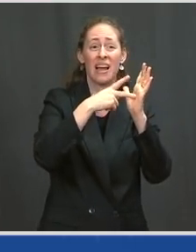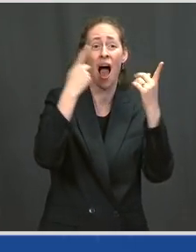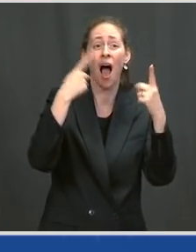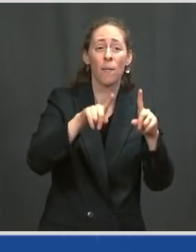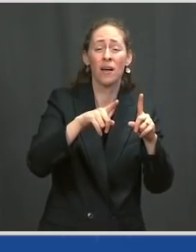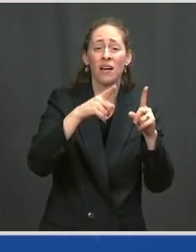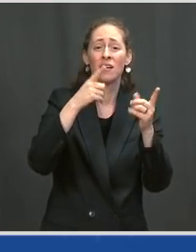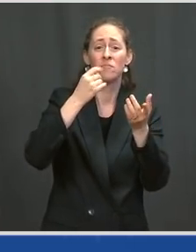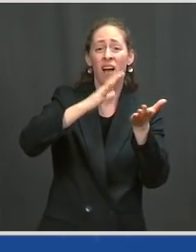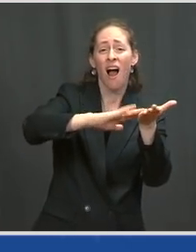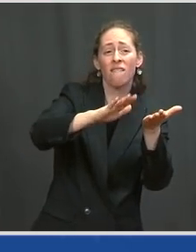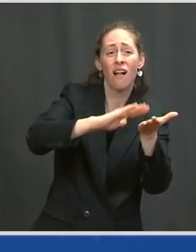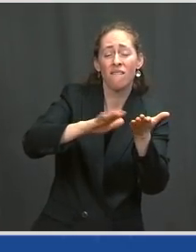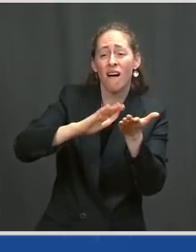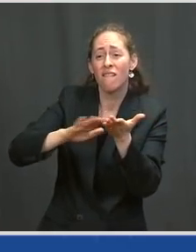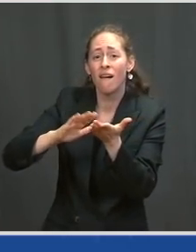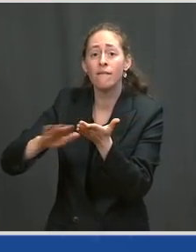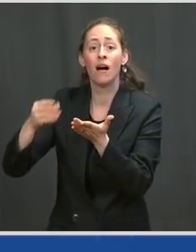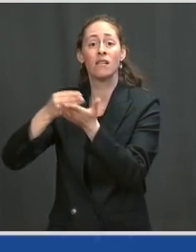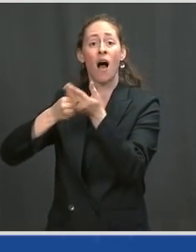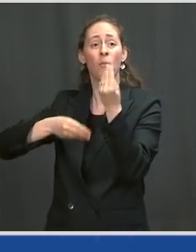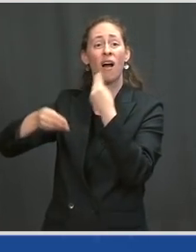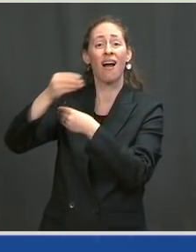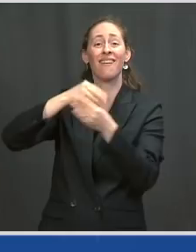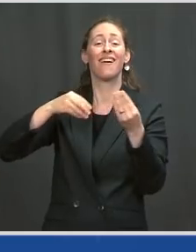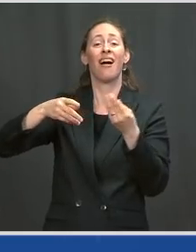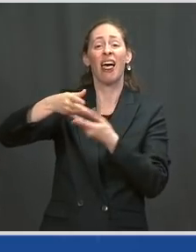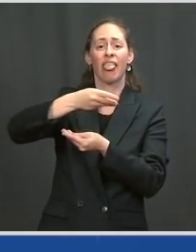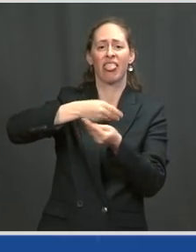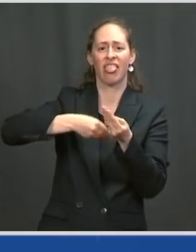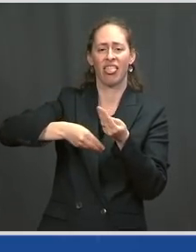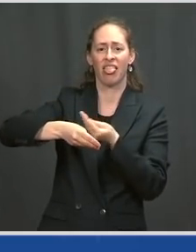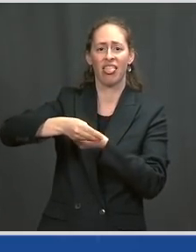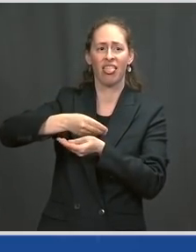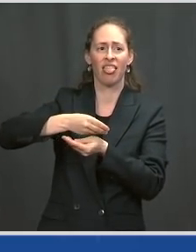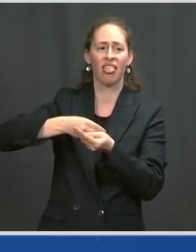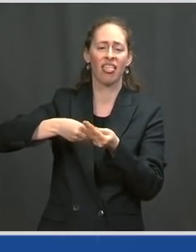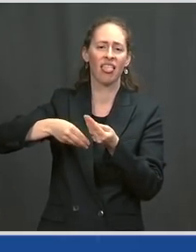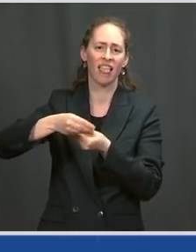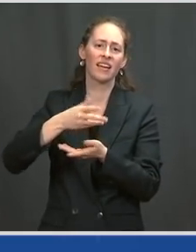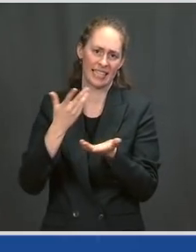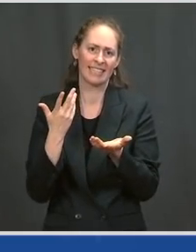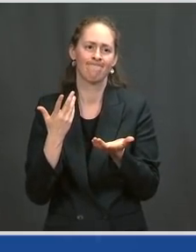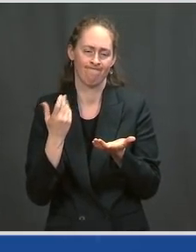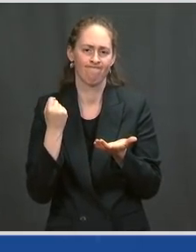We're talking about 1.3 million state and local employees out of work.